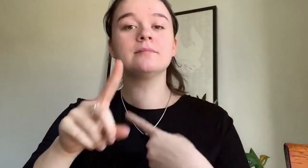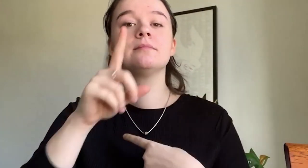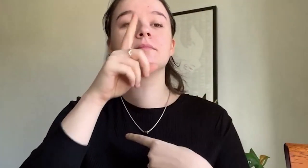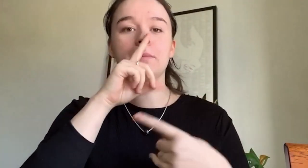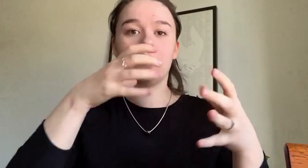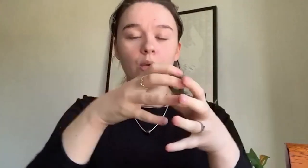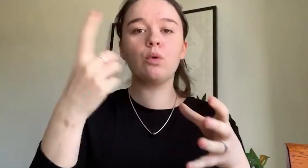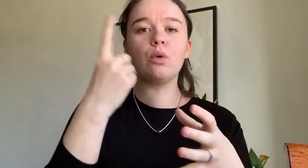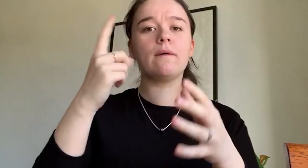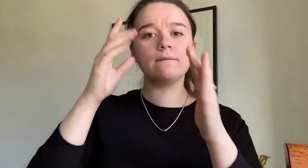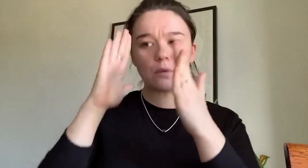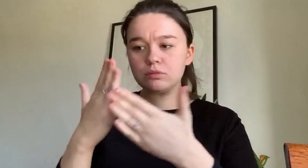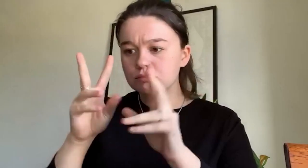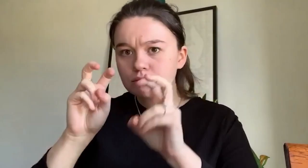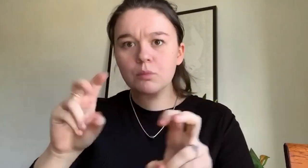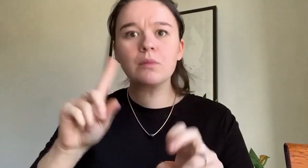Firstly, we have people who focus on research.